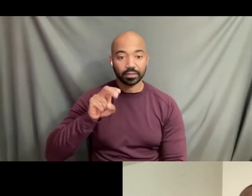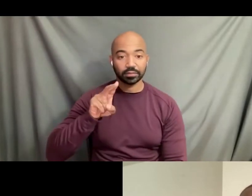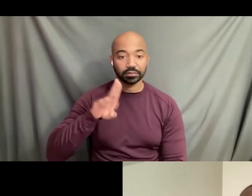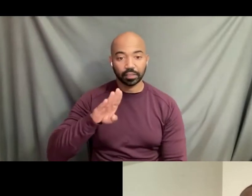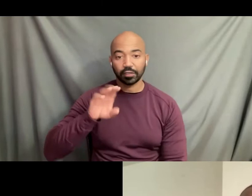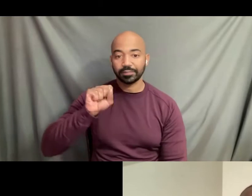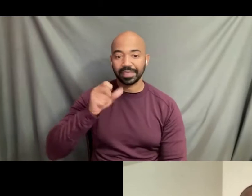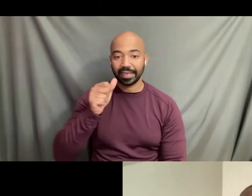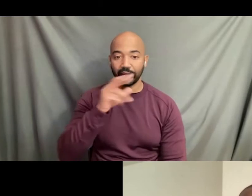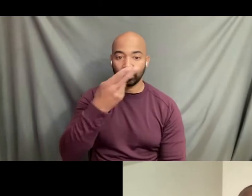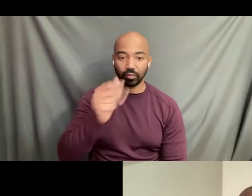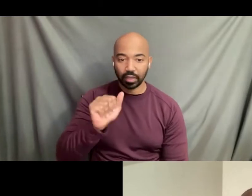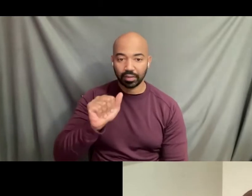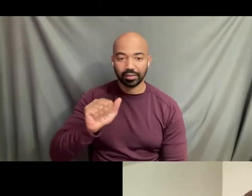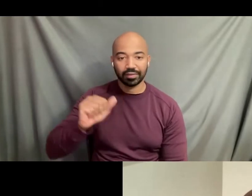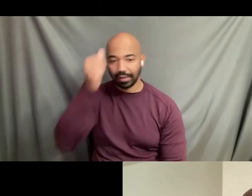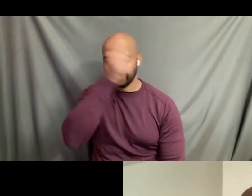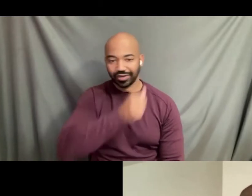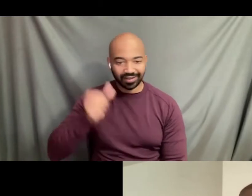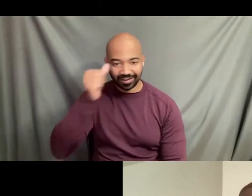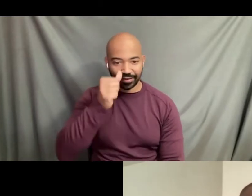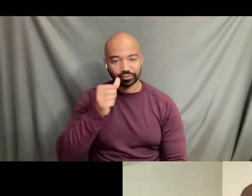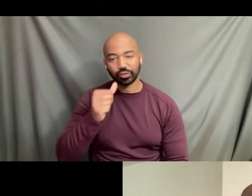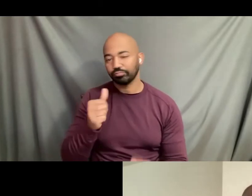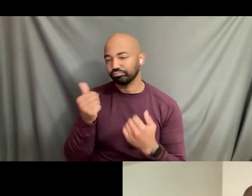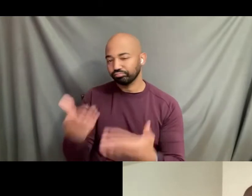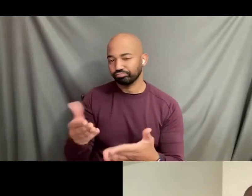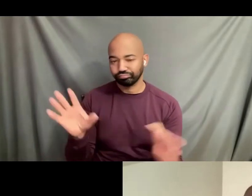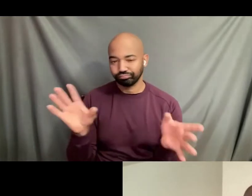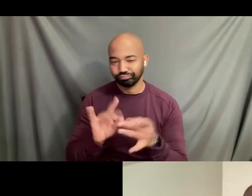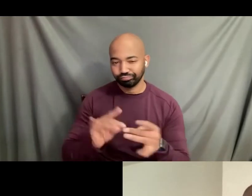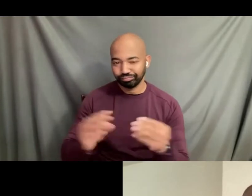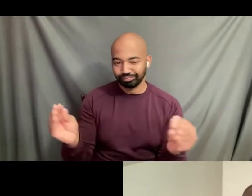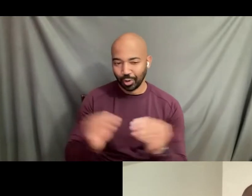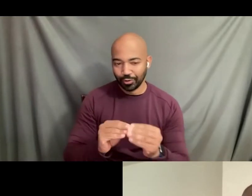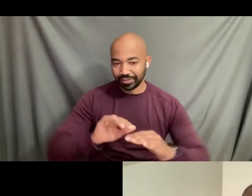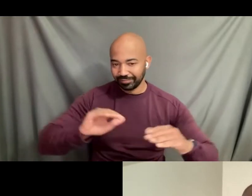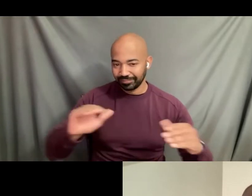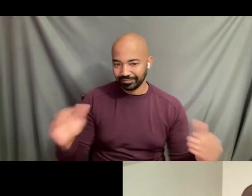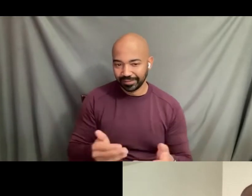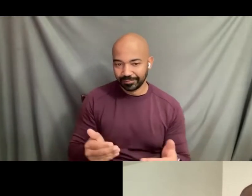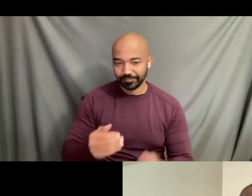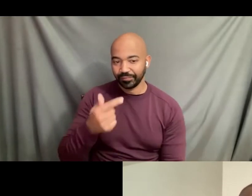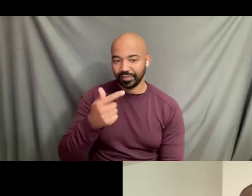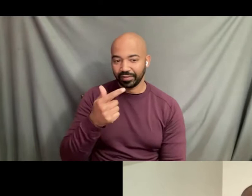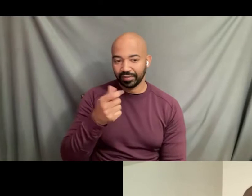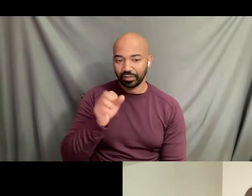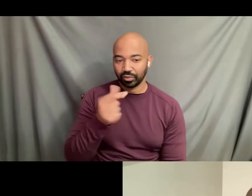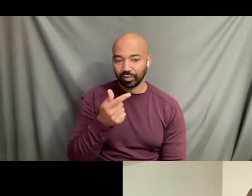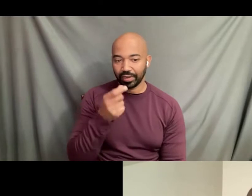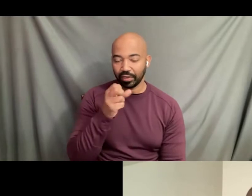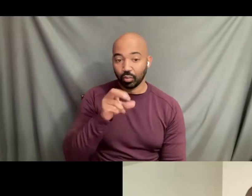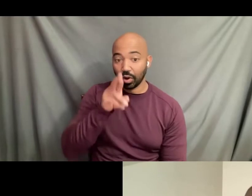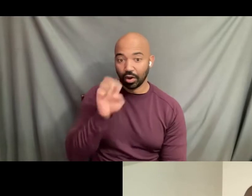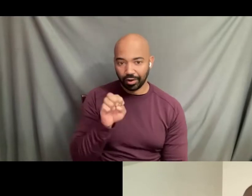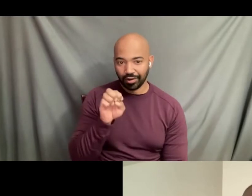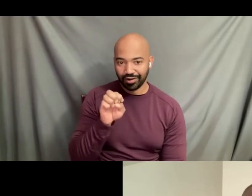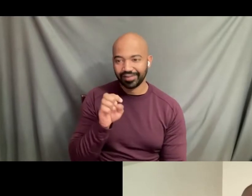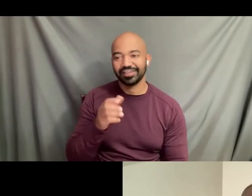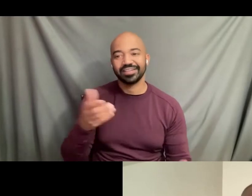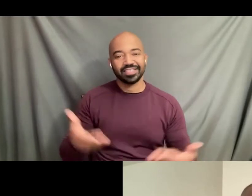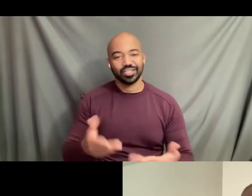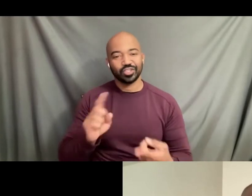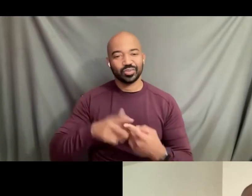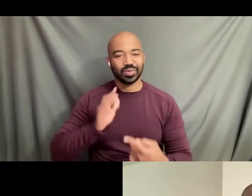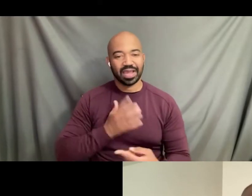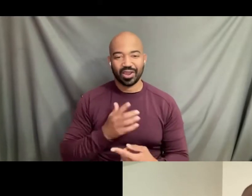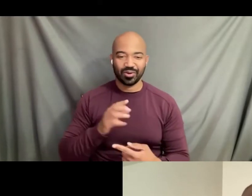but I'll let him discuss that more. So I'd like to welcome Gregoire to our Webinar series. Can you